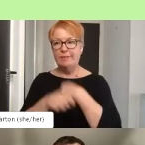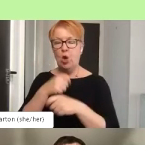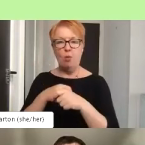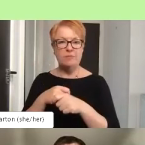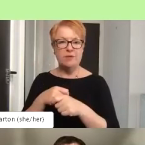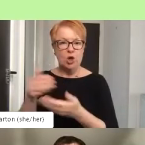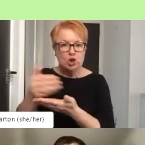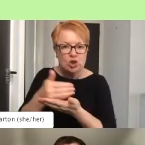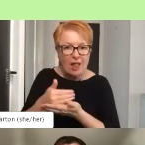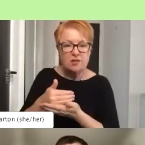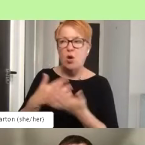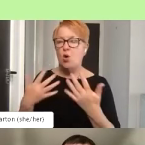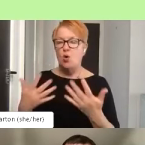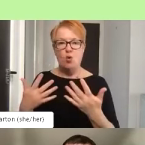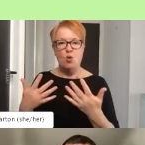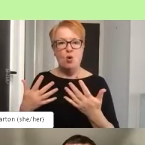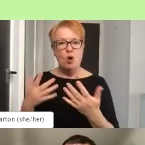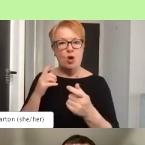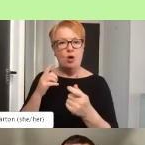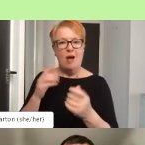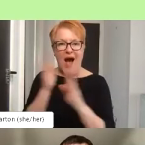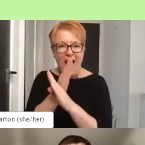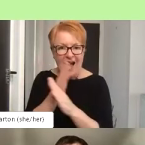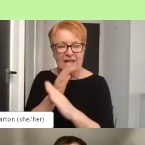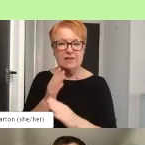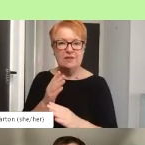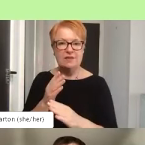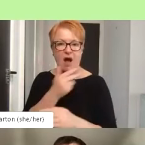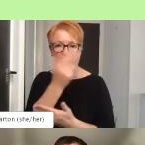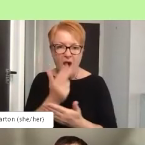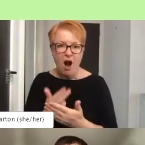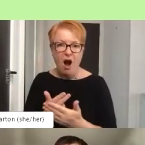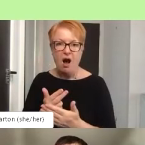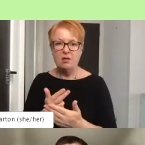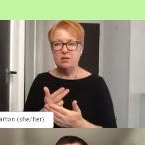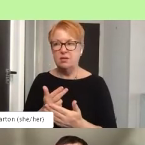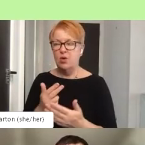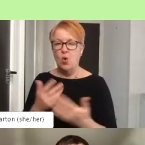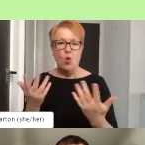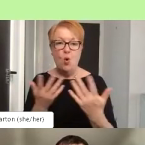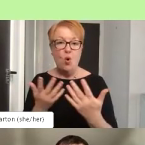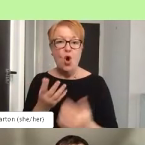and either hide the original artworks in caves or secret places or use them as a shield,